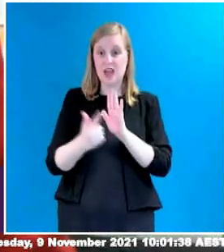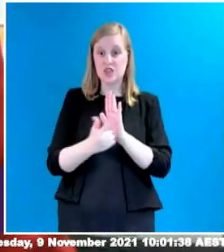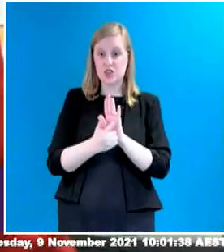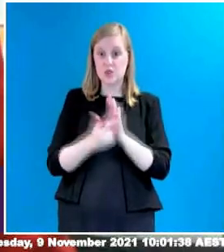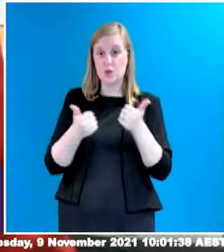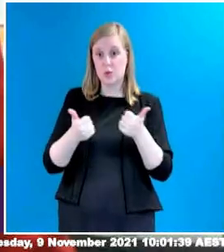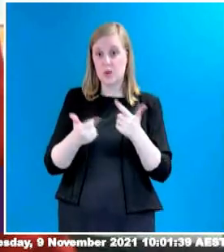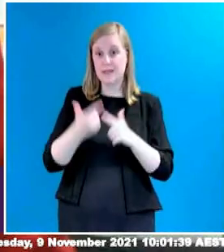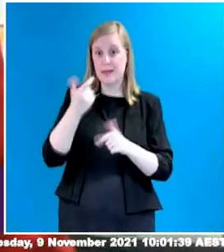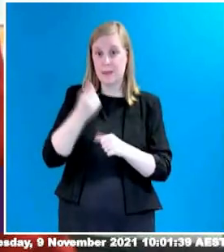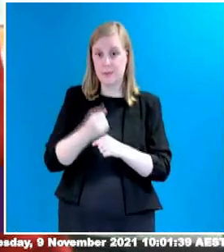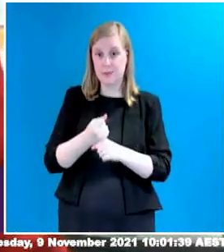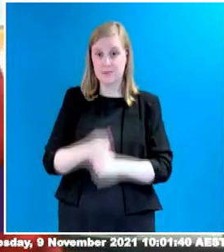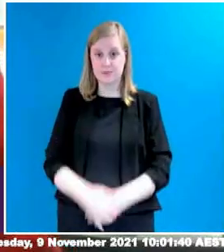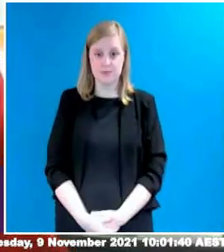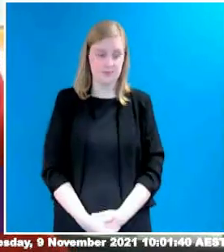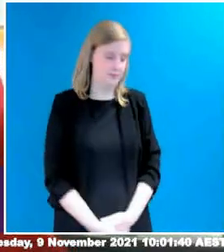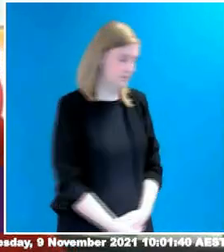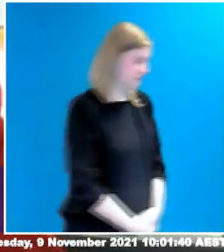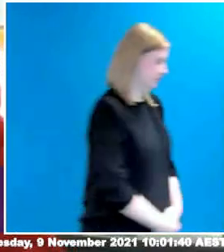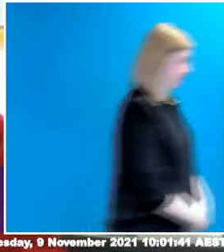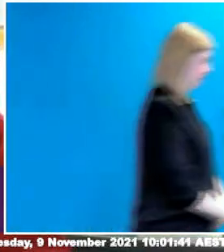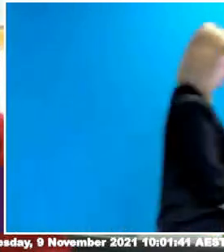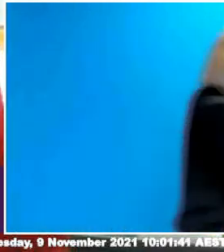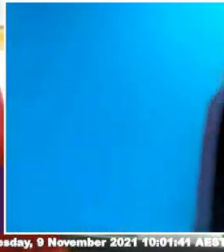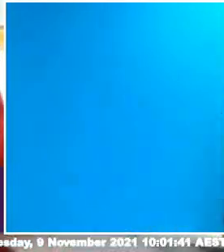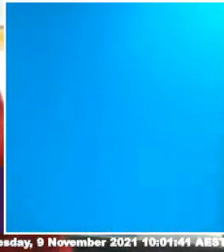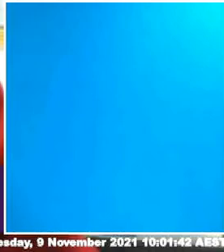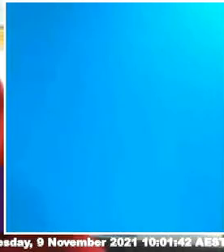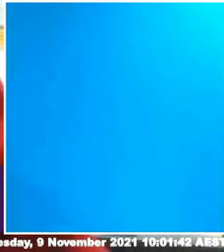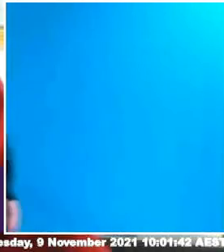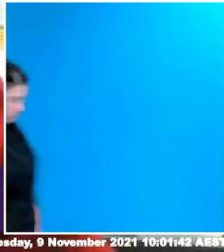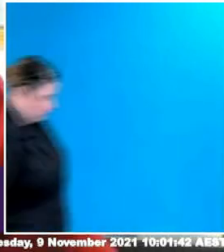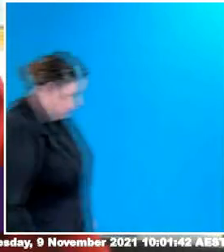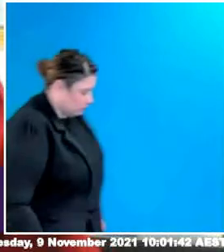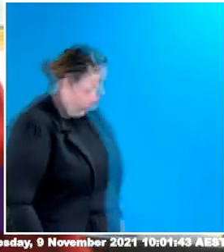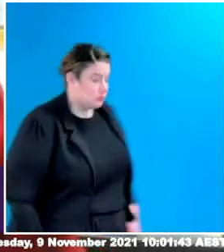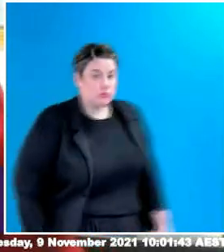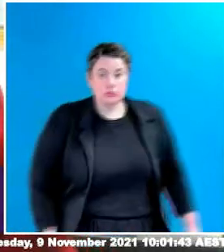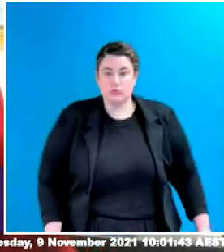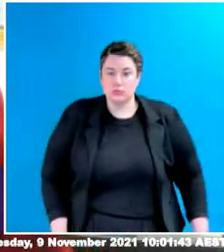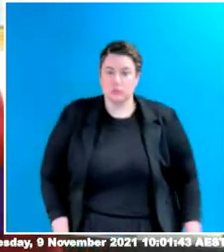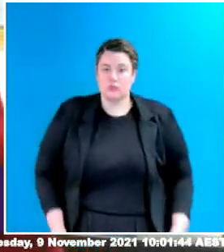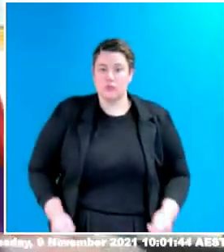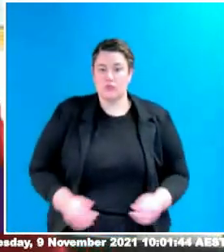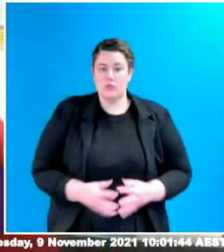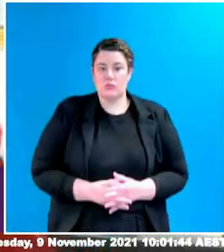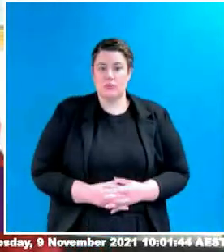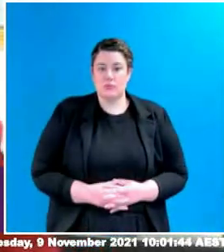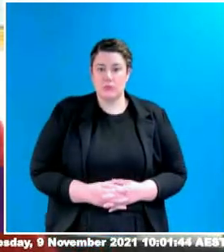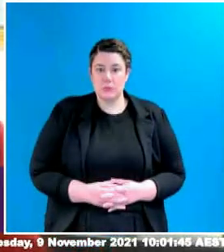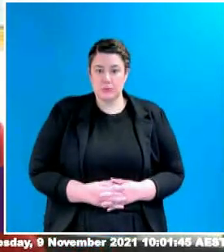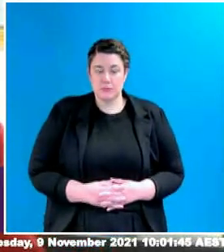The Act itself, I think in section 31, places a focus on